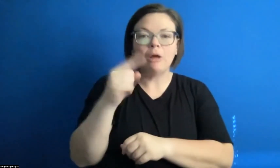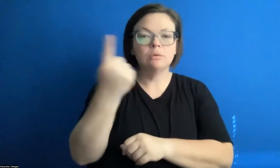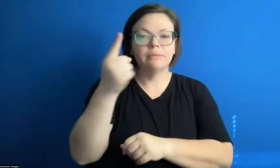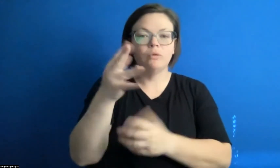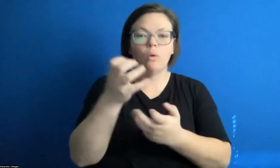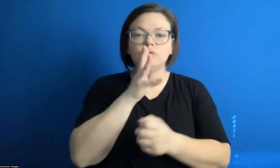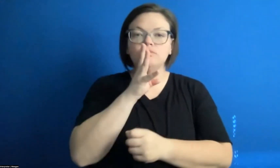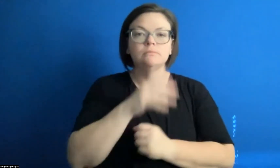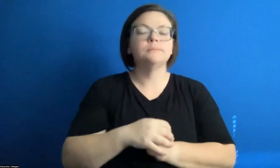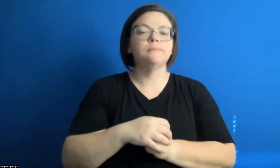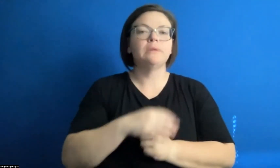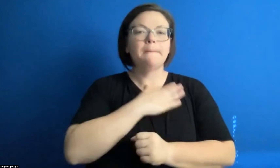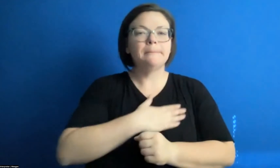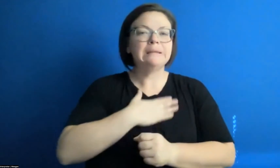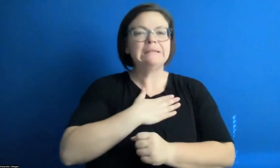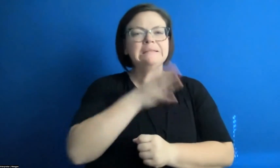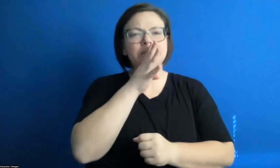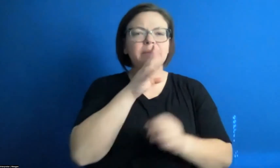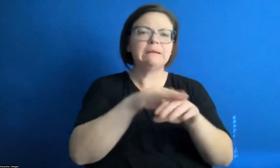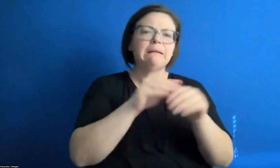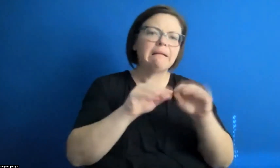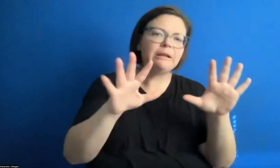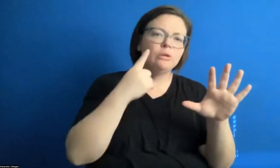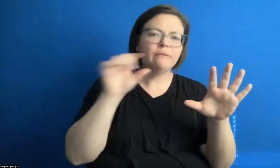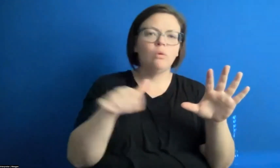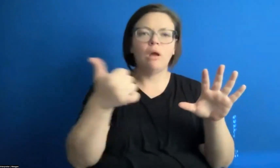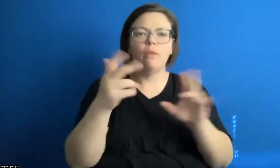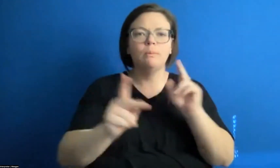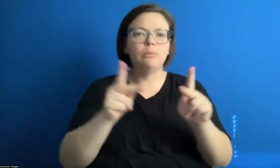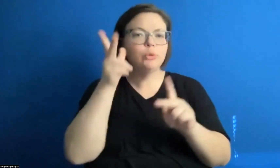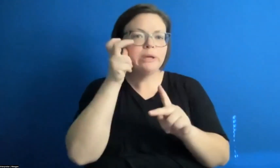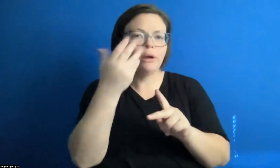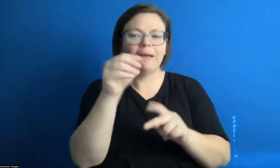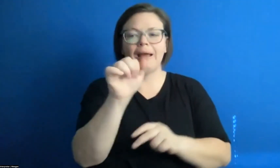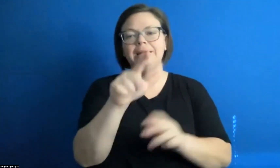try to speak slowly and clearly for others to hear you and for the ASL interpreter to follow along.